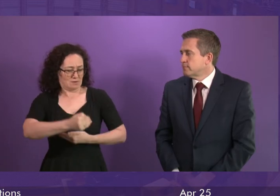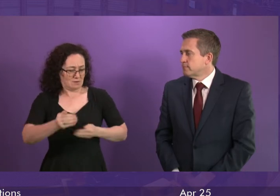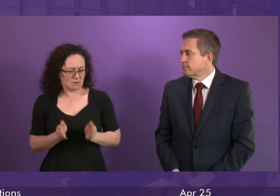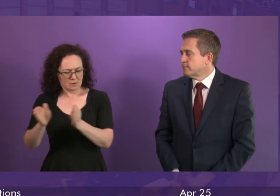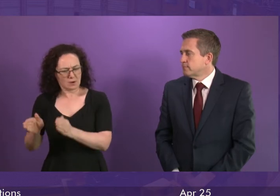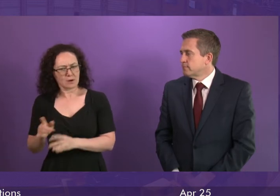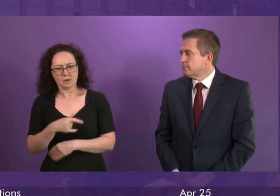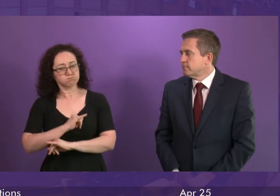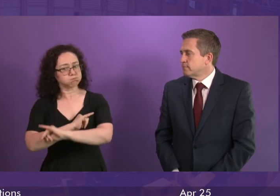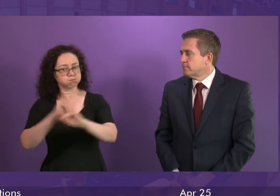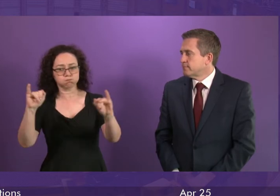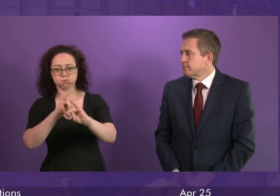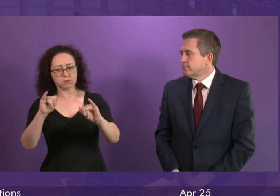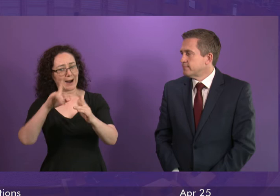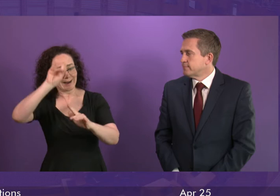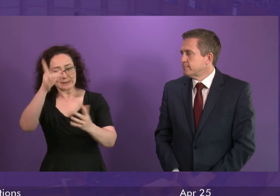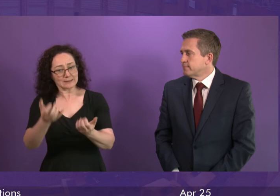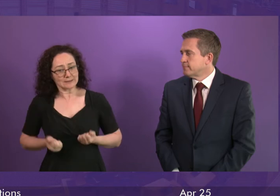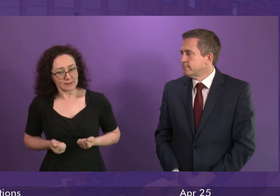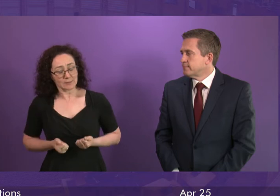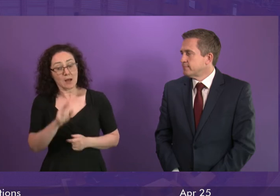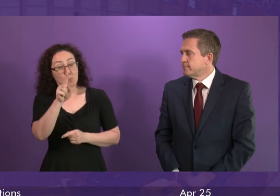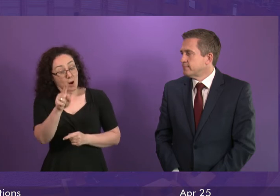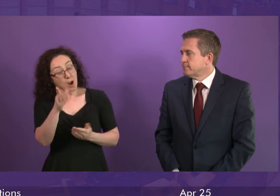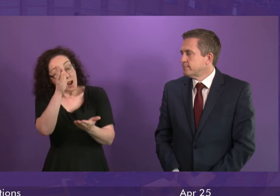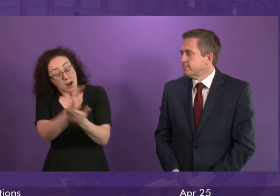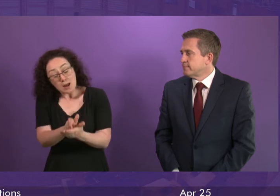“Our benefits system is supposed to protect us all from being swept into poverty.